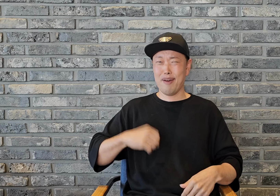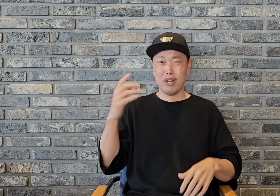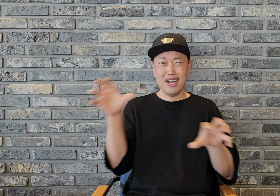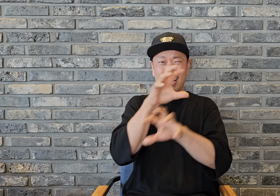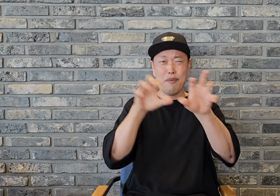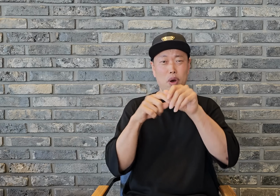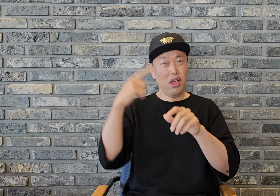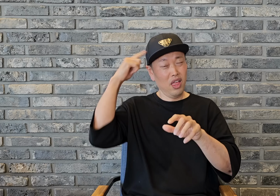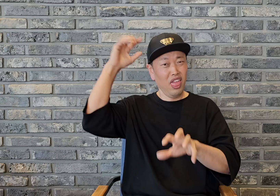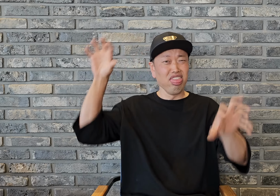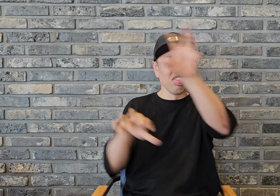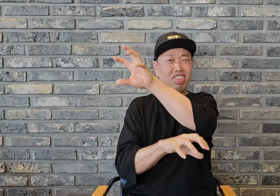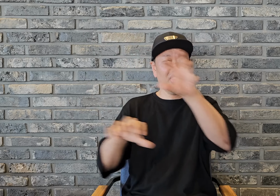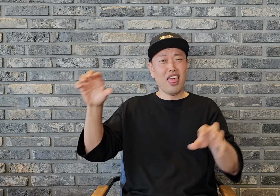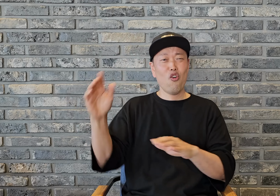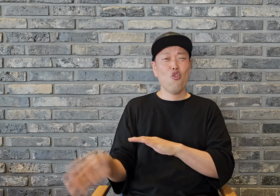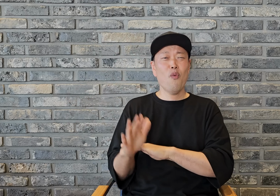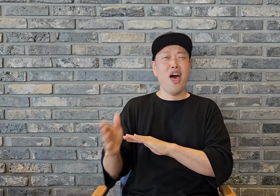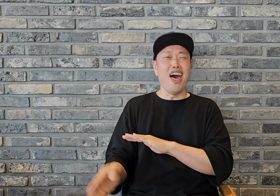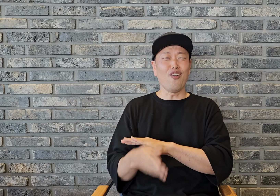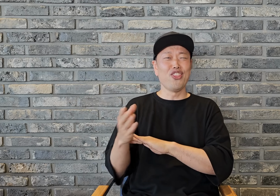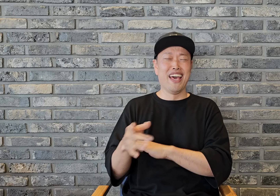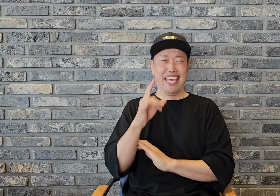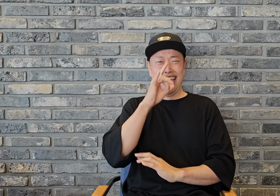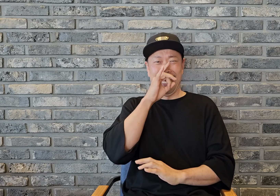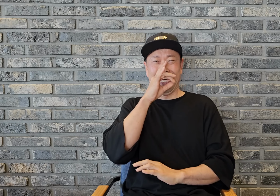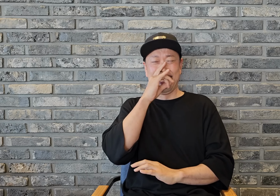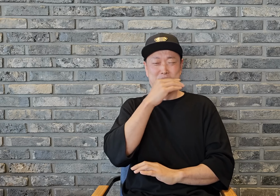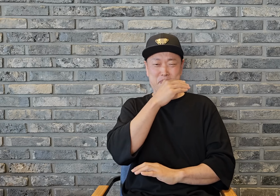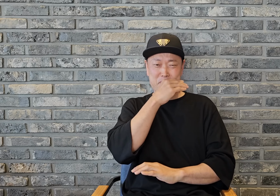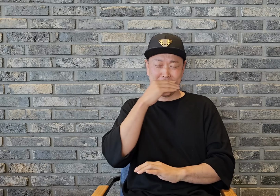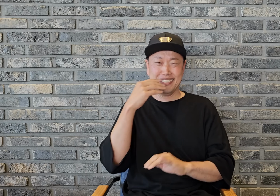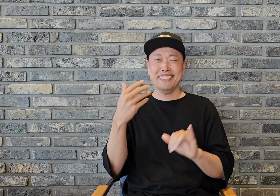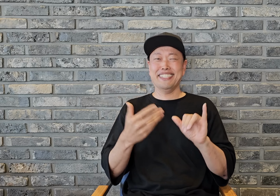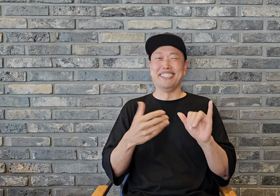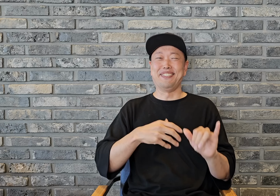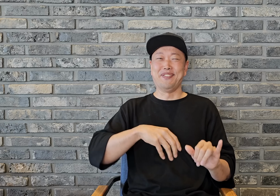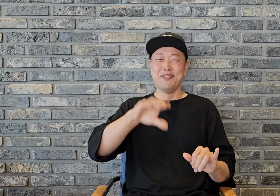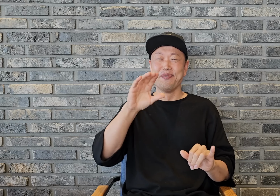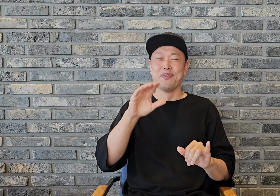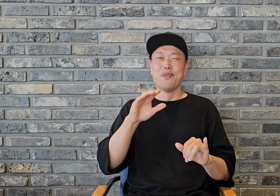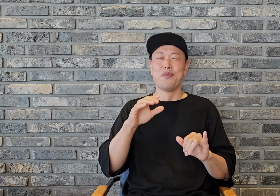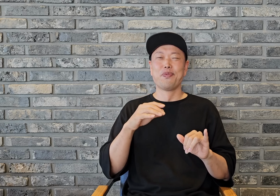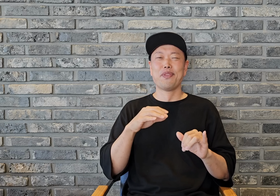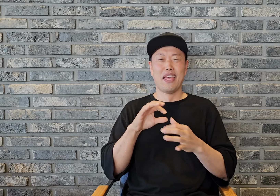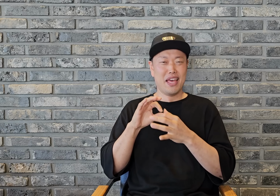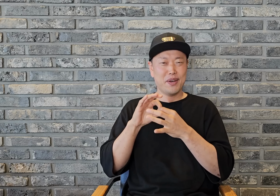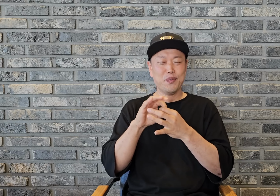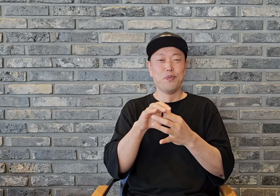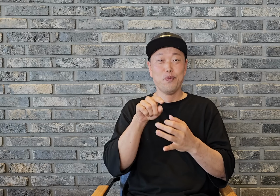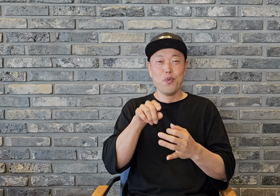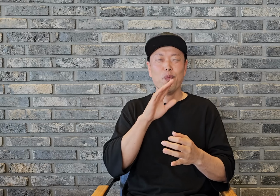if I post a mixture of various topics, there is a risk that information delivery may be inaccurate, so I must provide accurate information.